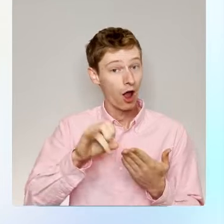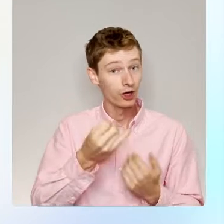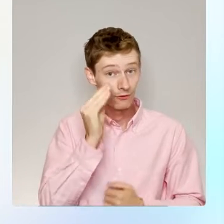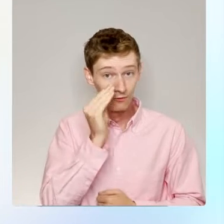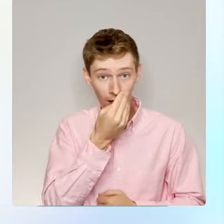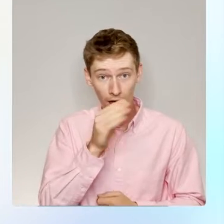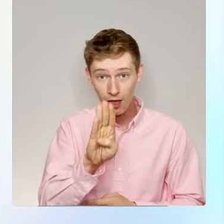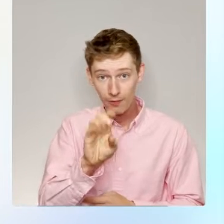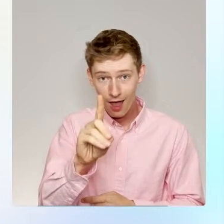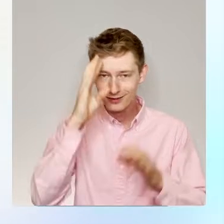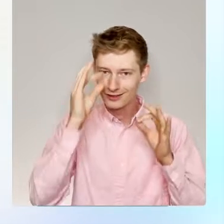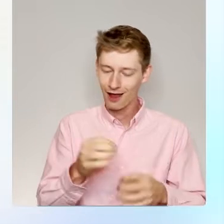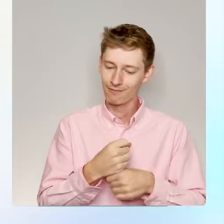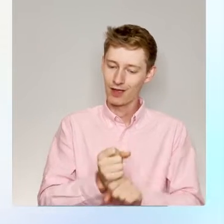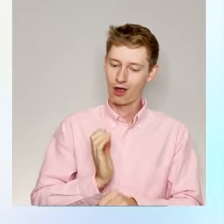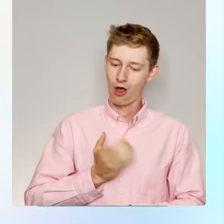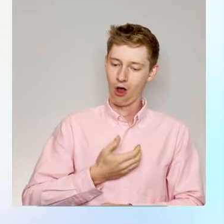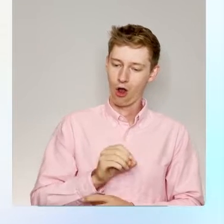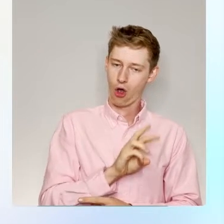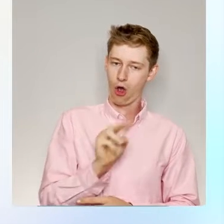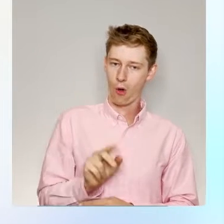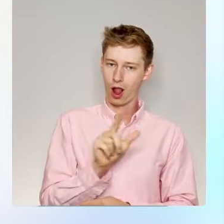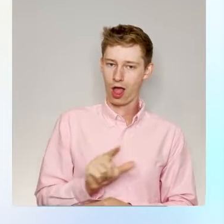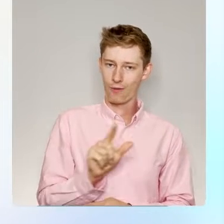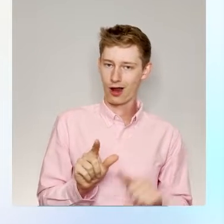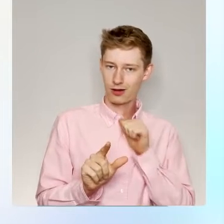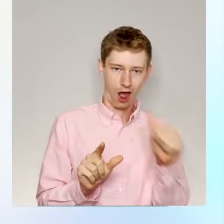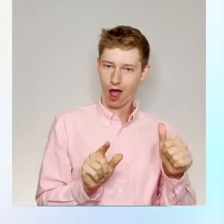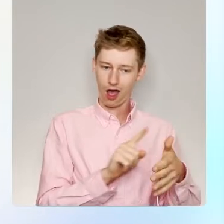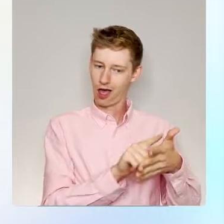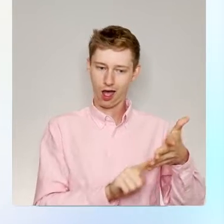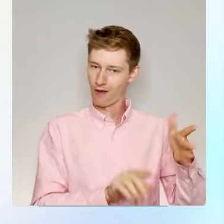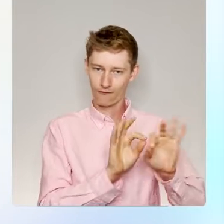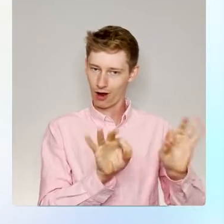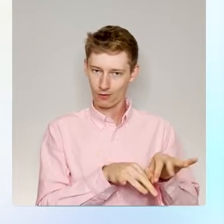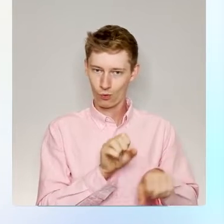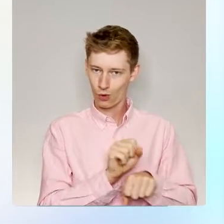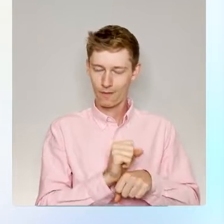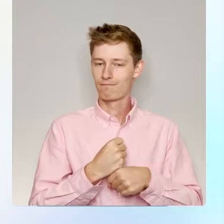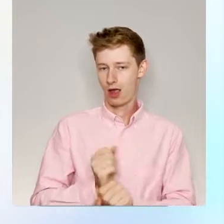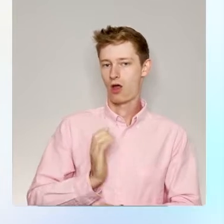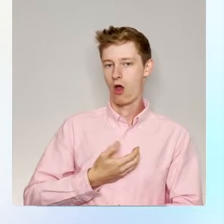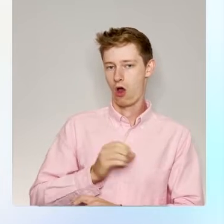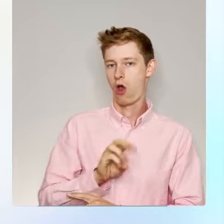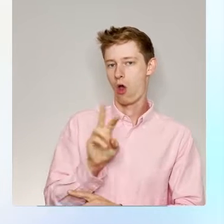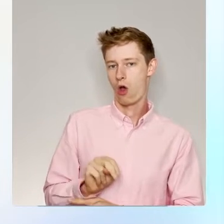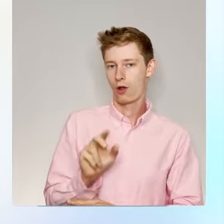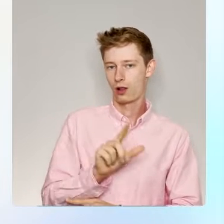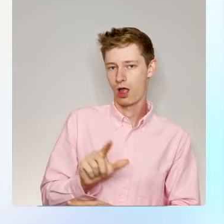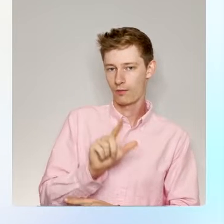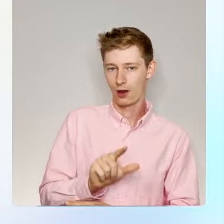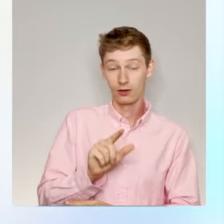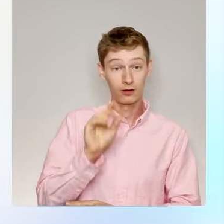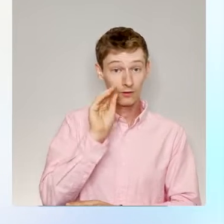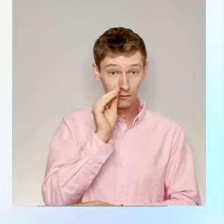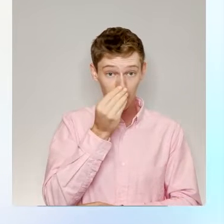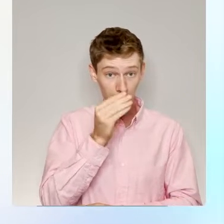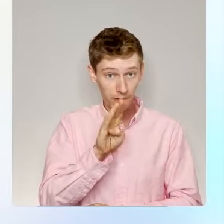Because Project Flowerbed is an exploration of the 3D web ecosystem, we wanted flexibility to kind of mix and match pieces as we built it.